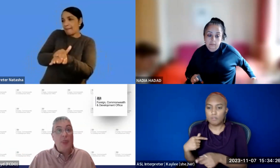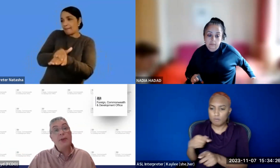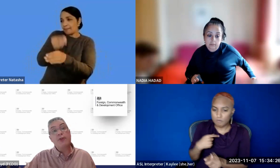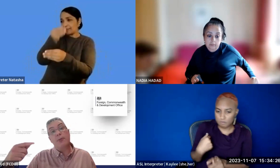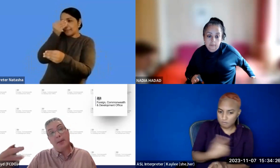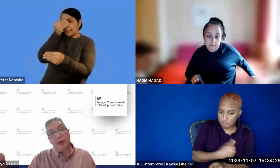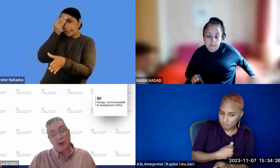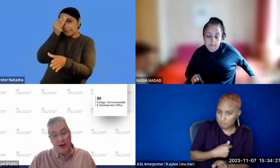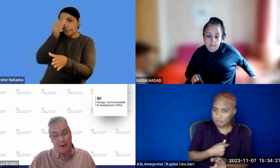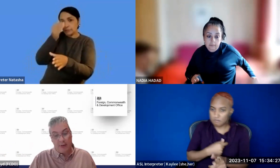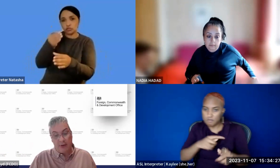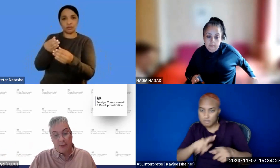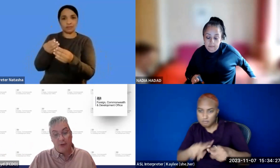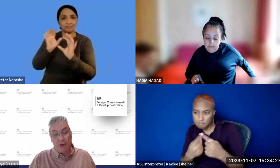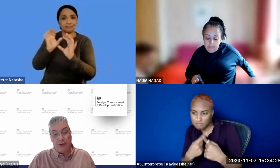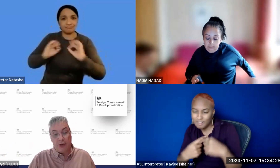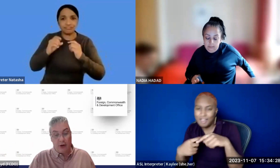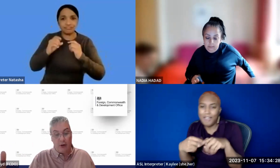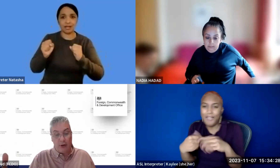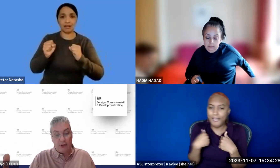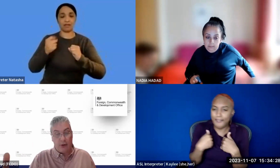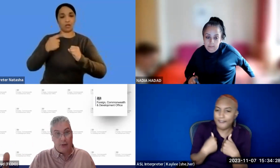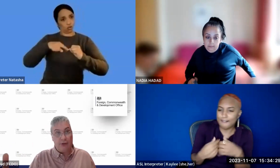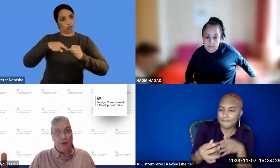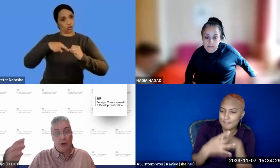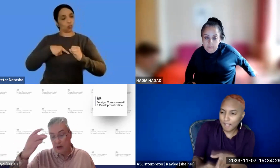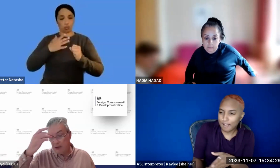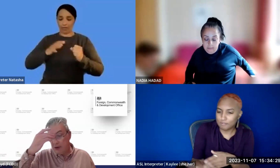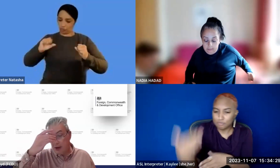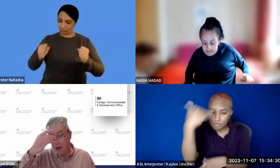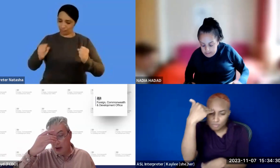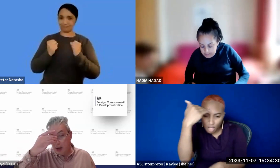This is a motivation for producing our guidance notes this year